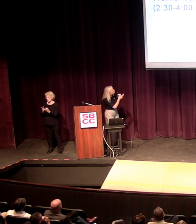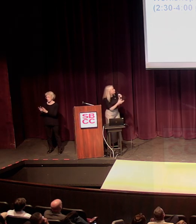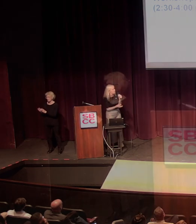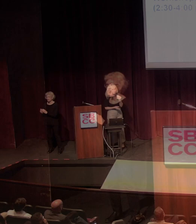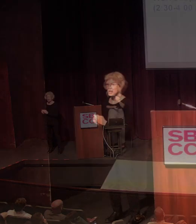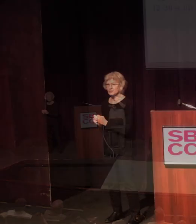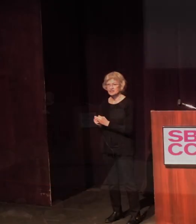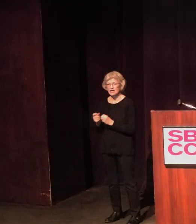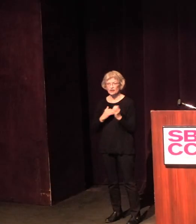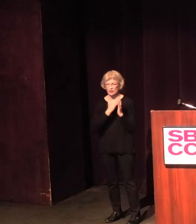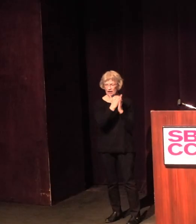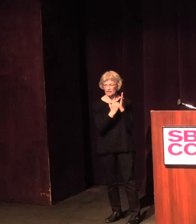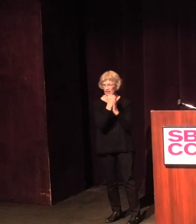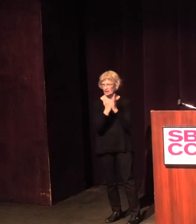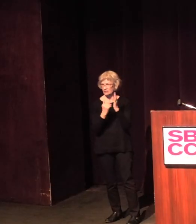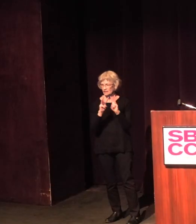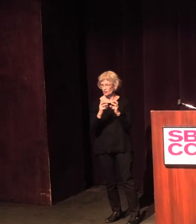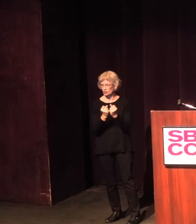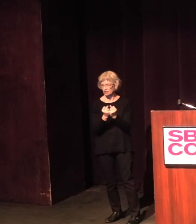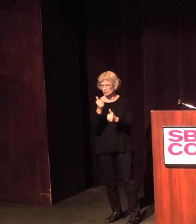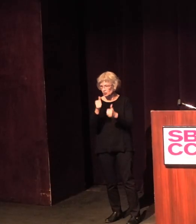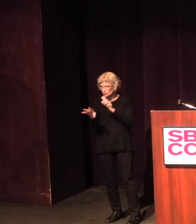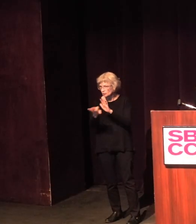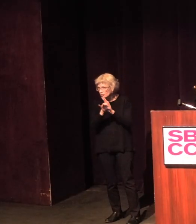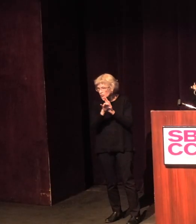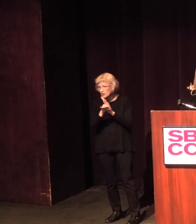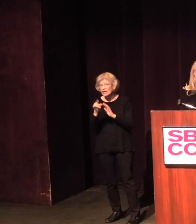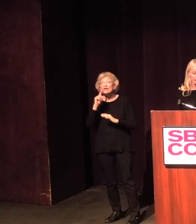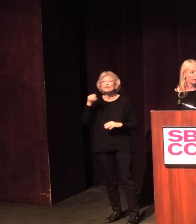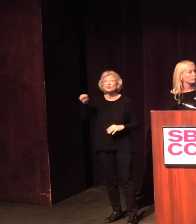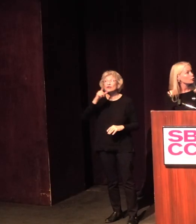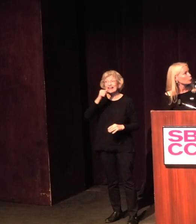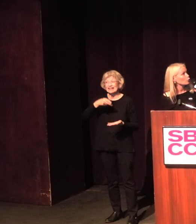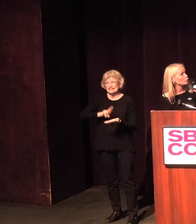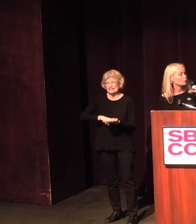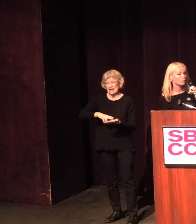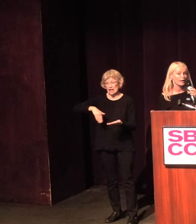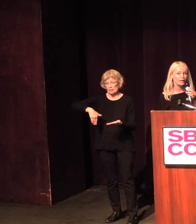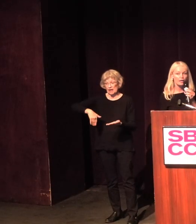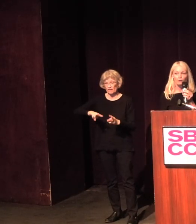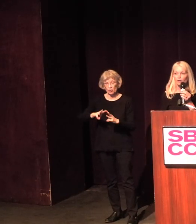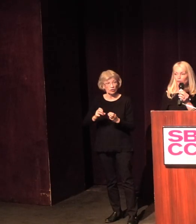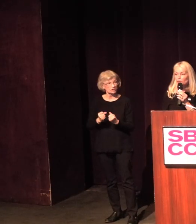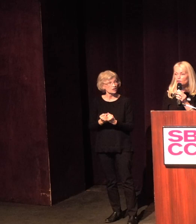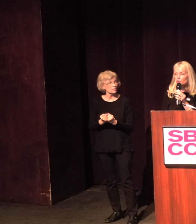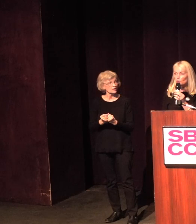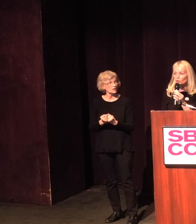. Okay, so this concludes our general session and next up we have our workshops. Here you have a list of the workshops.